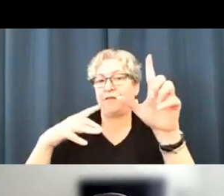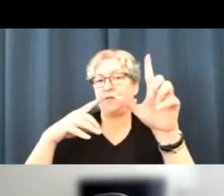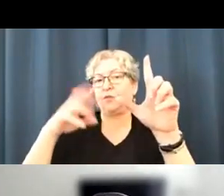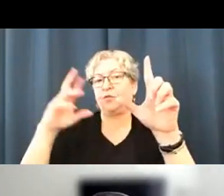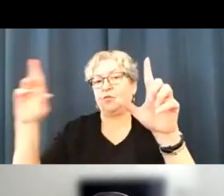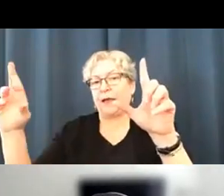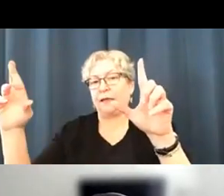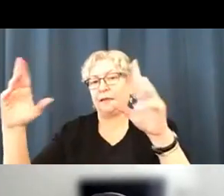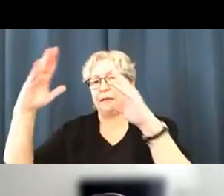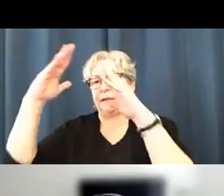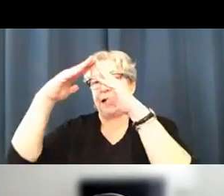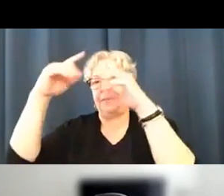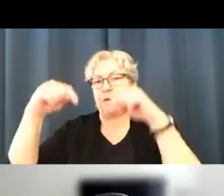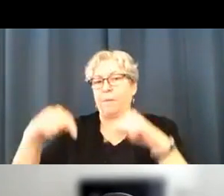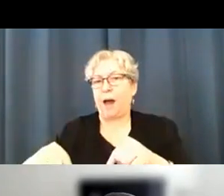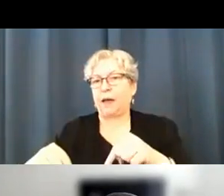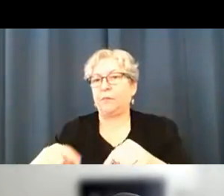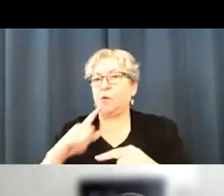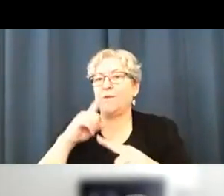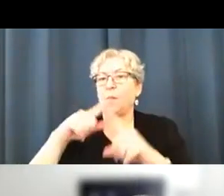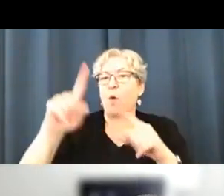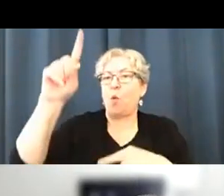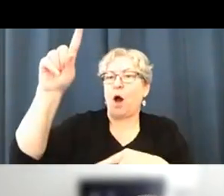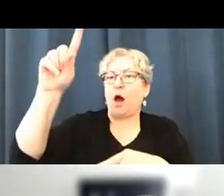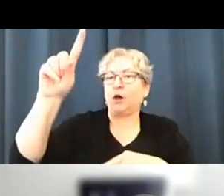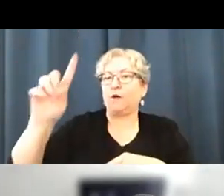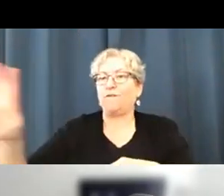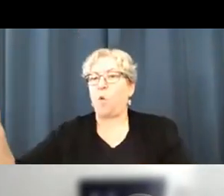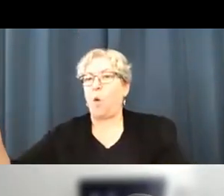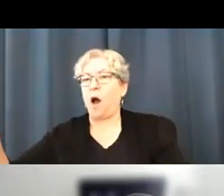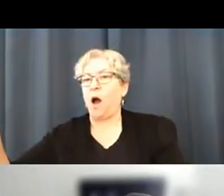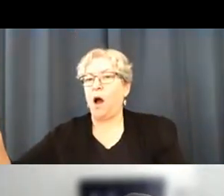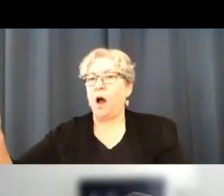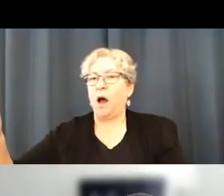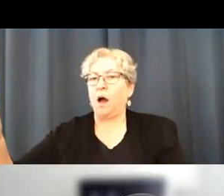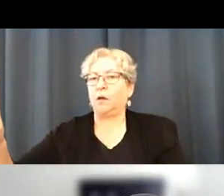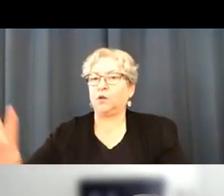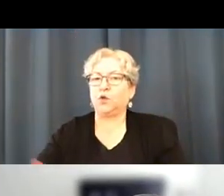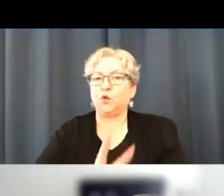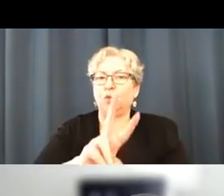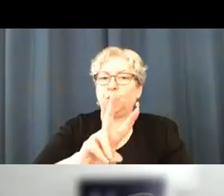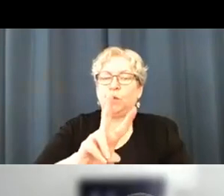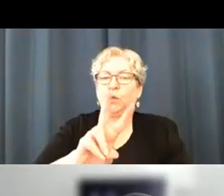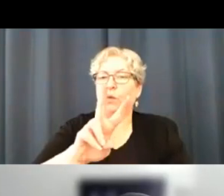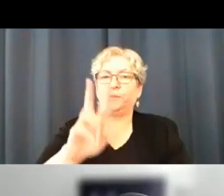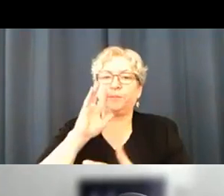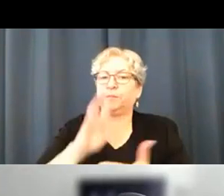you would skip from field one to field four back down to field two and then field five. And that would not make much sense.